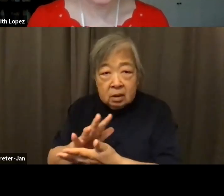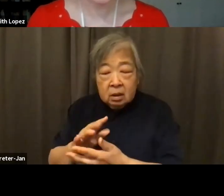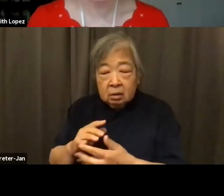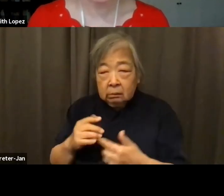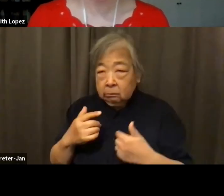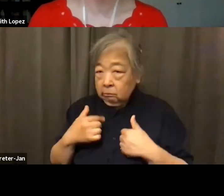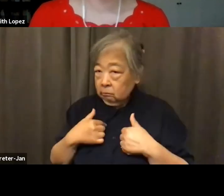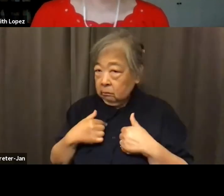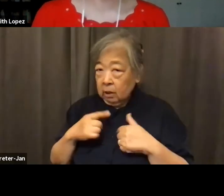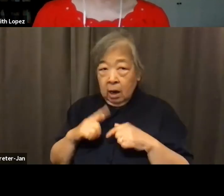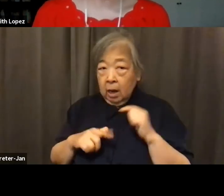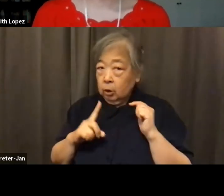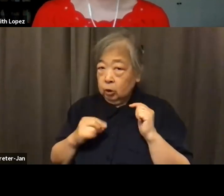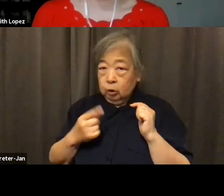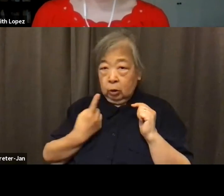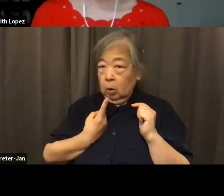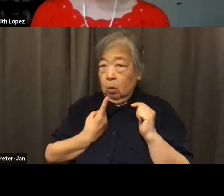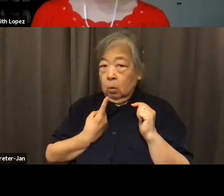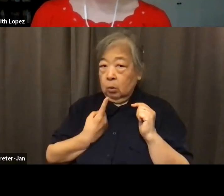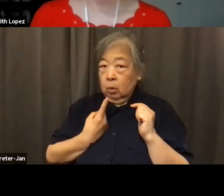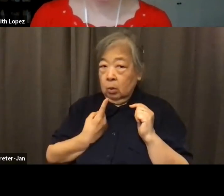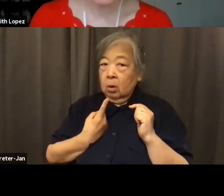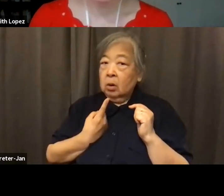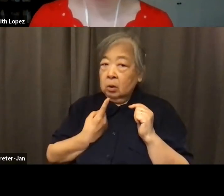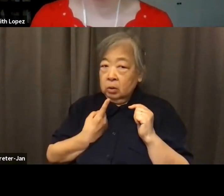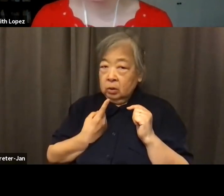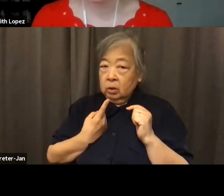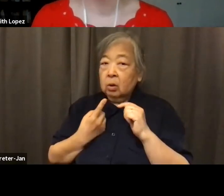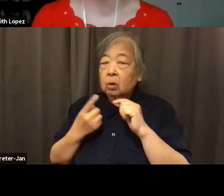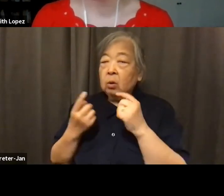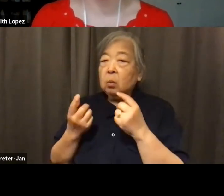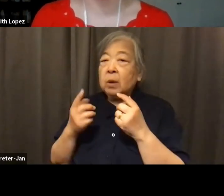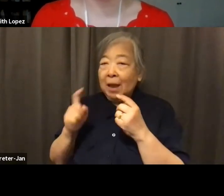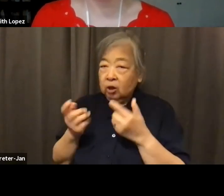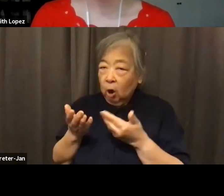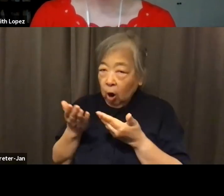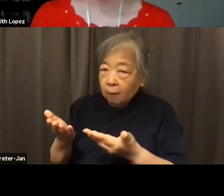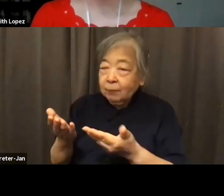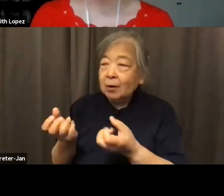that all myself so there's a lot of training that had to happened so that the rest of our